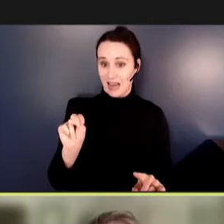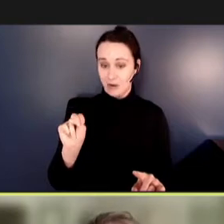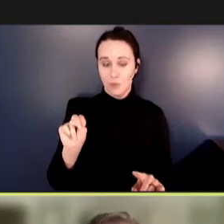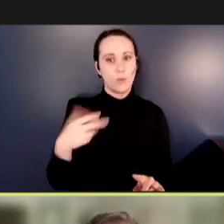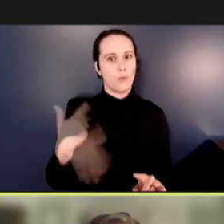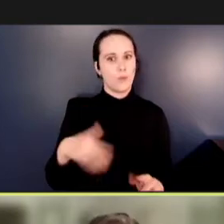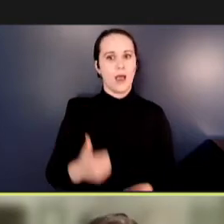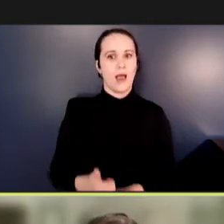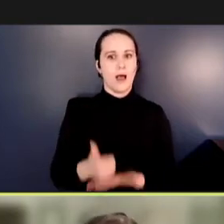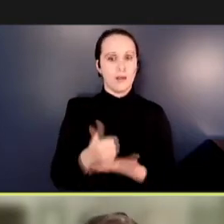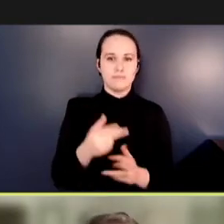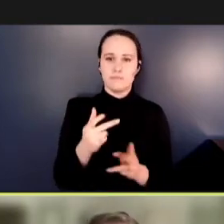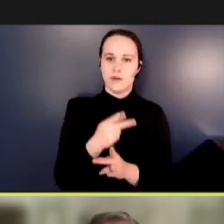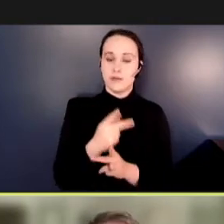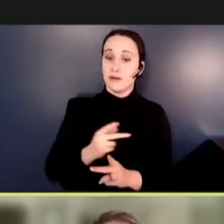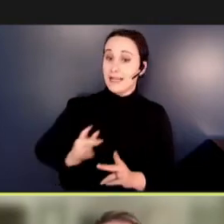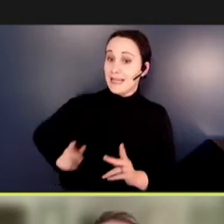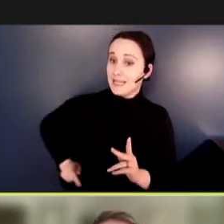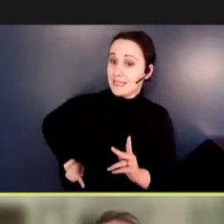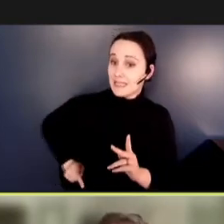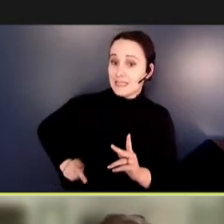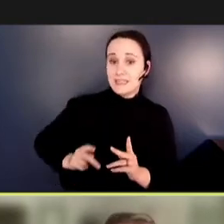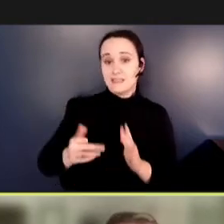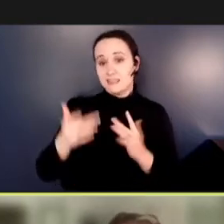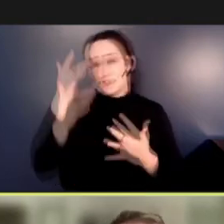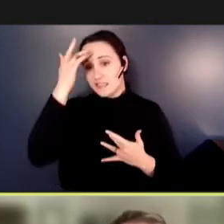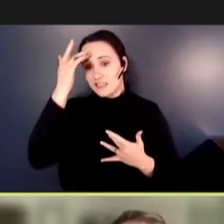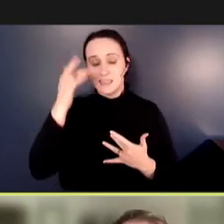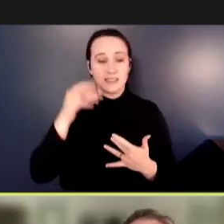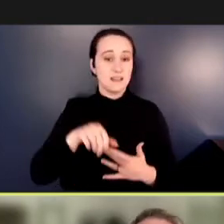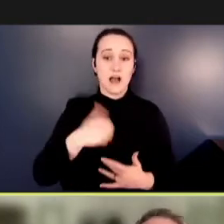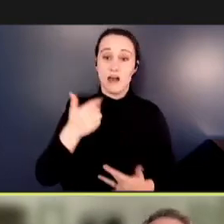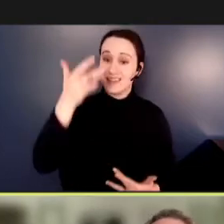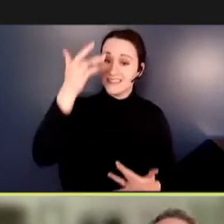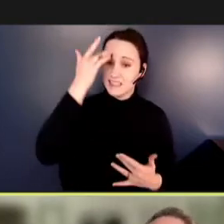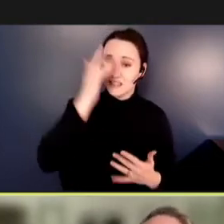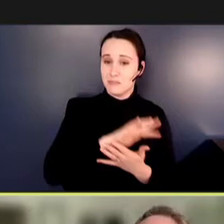cardiovascular diseases. And again, I'm just going to go through a couple examples where